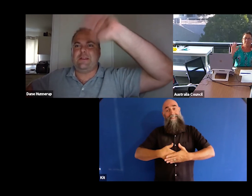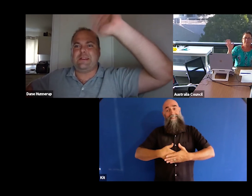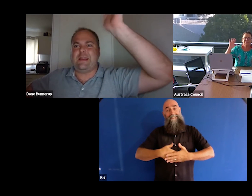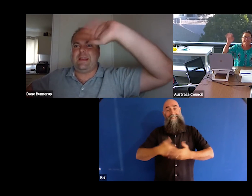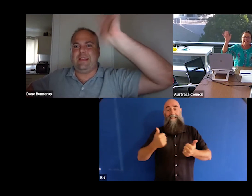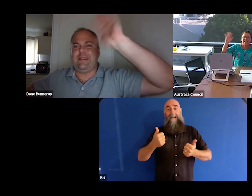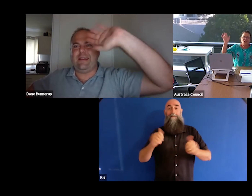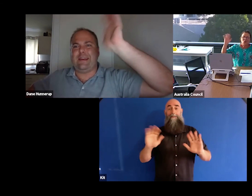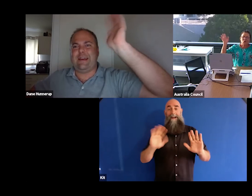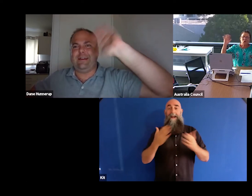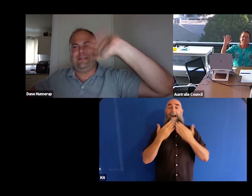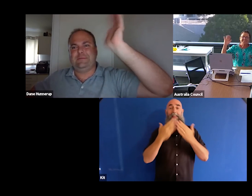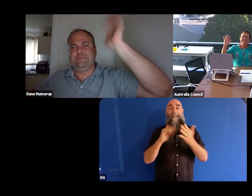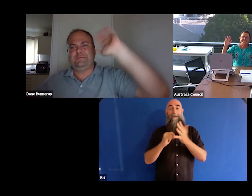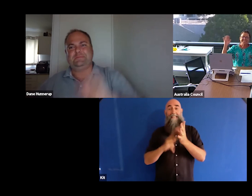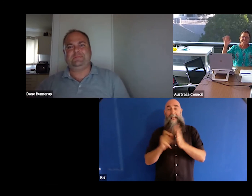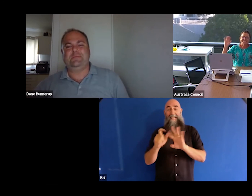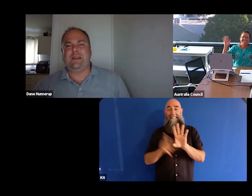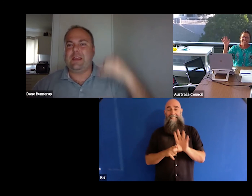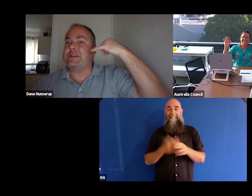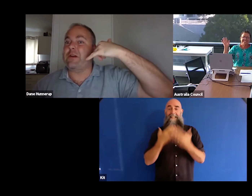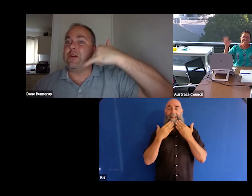Thank you, Sandy. Give us a call!